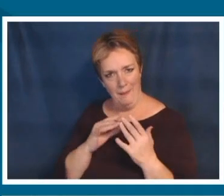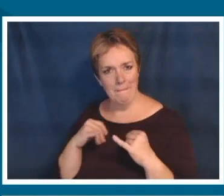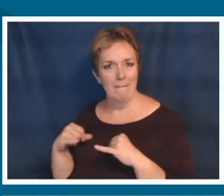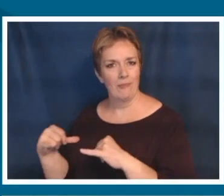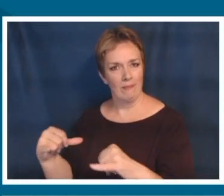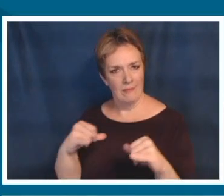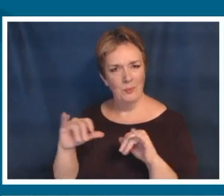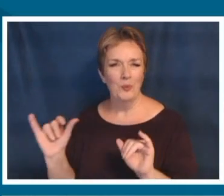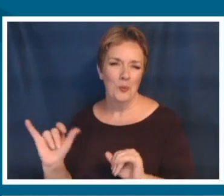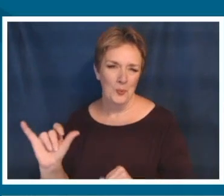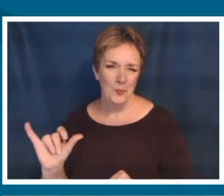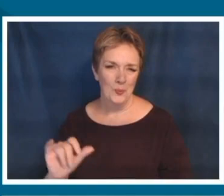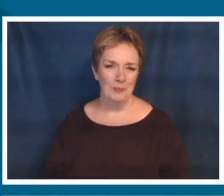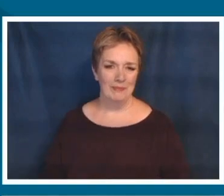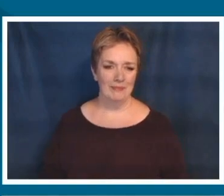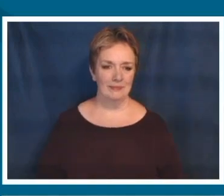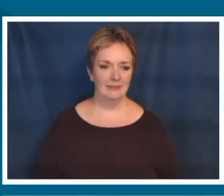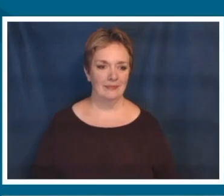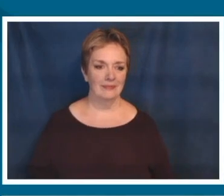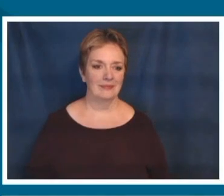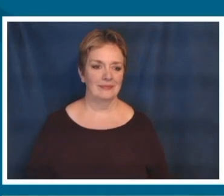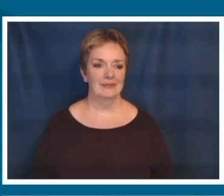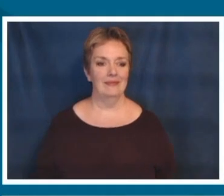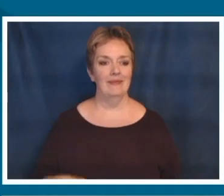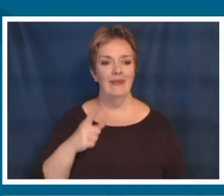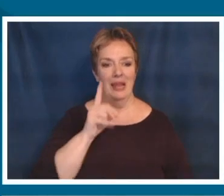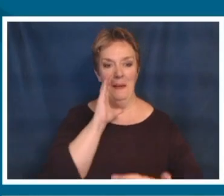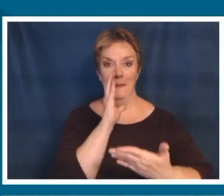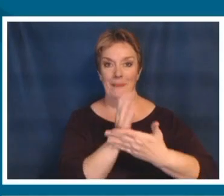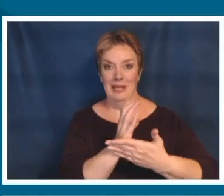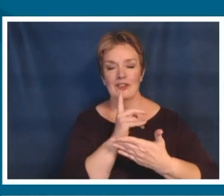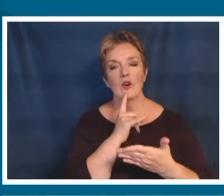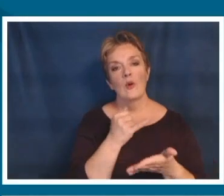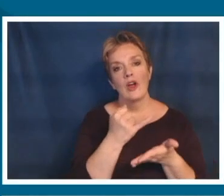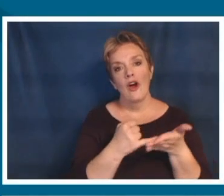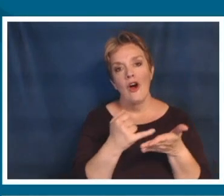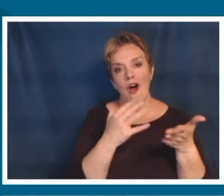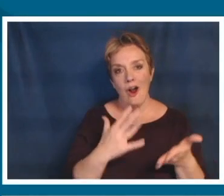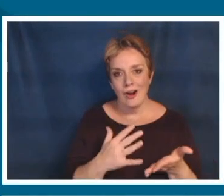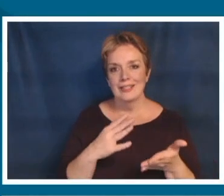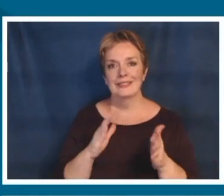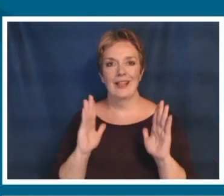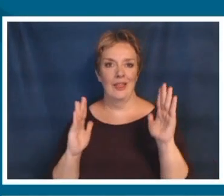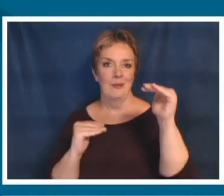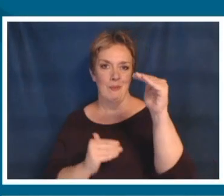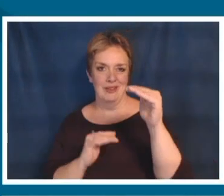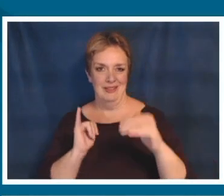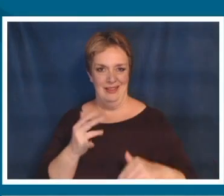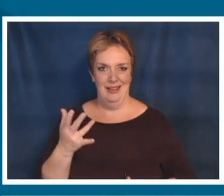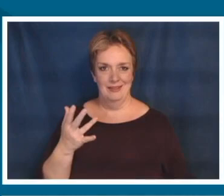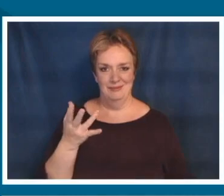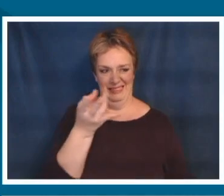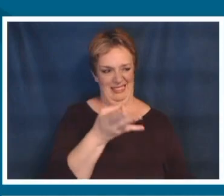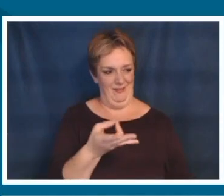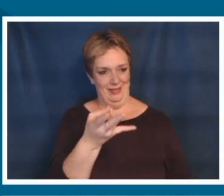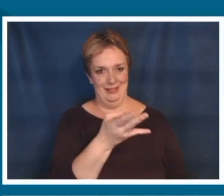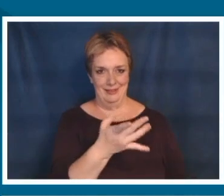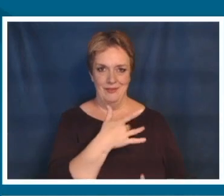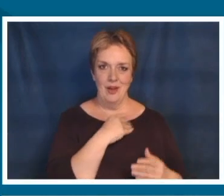who were the artists in the boxes too that really brought us closer together these seven people so